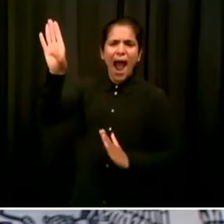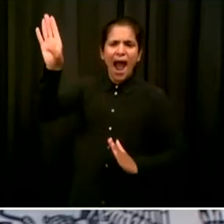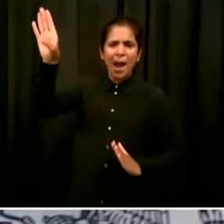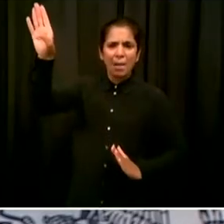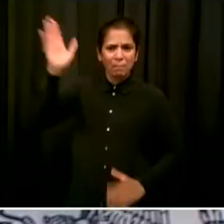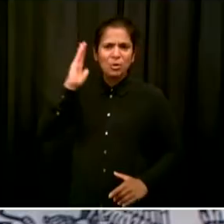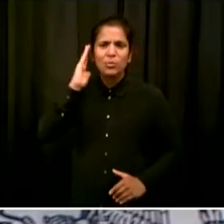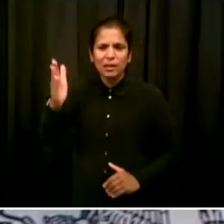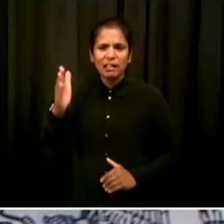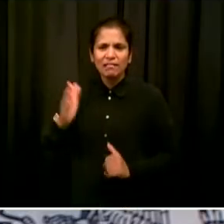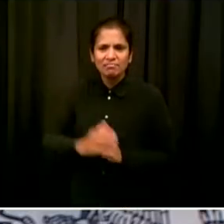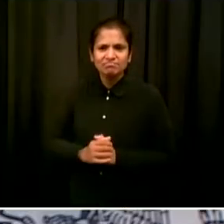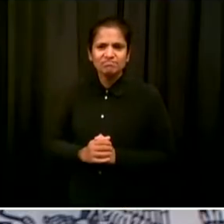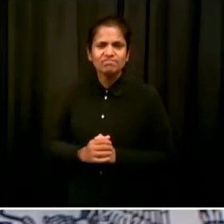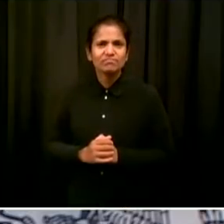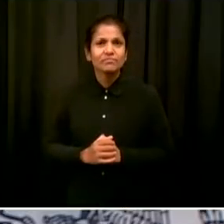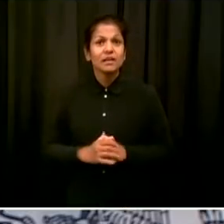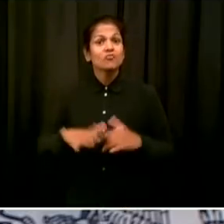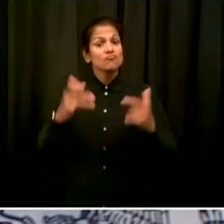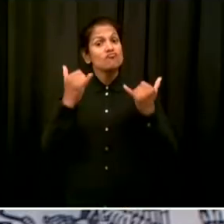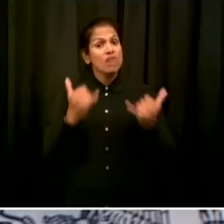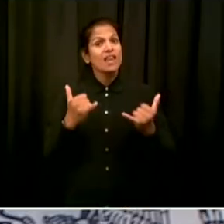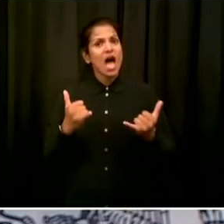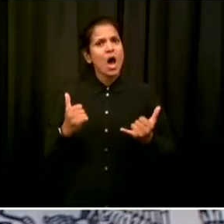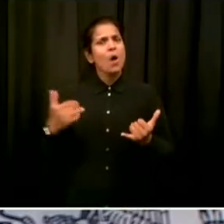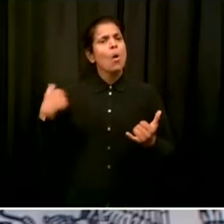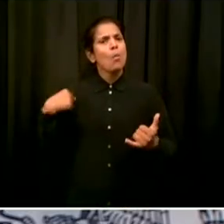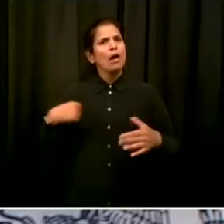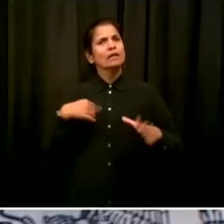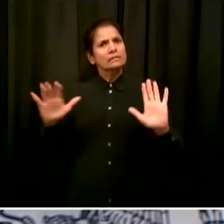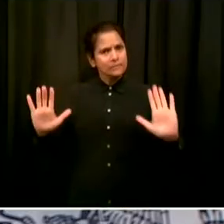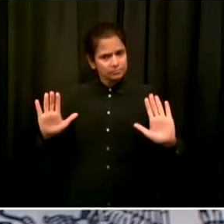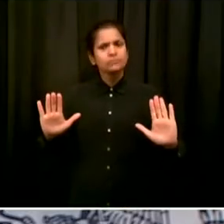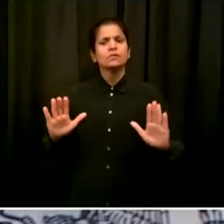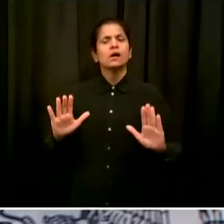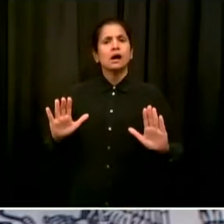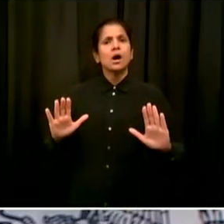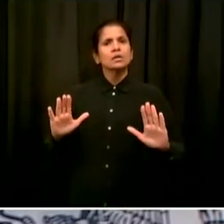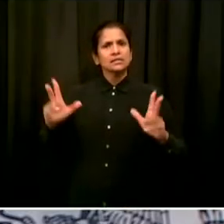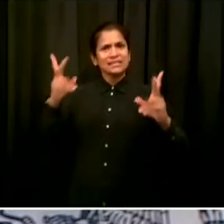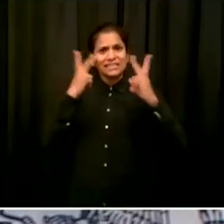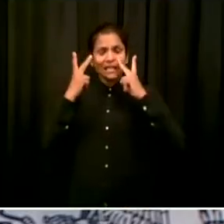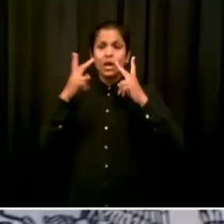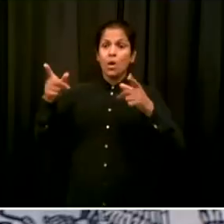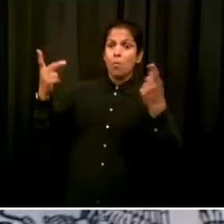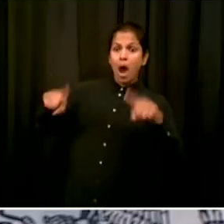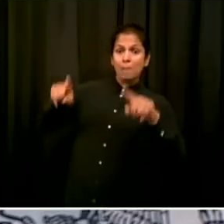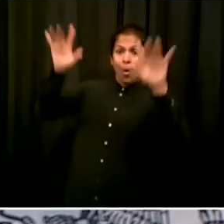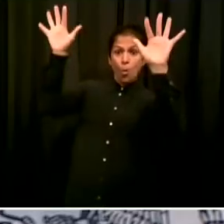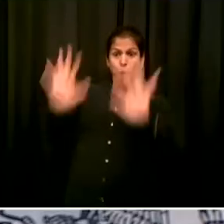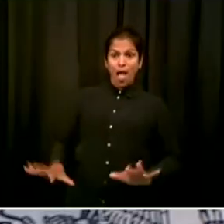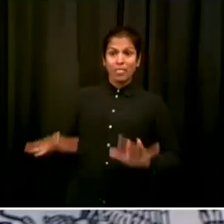WILL BE SO STRONG. WE HAVE INHERENT RESILIENCY AS NEW YOKERRS.